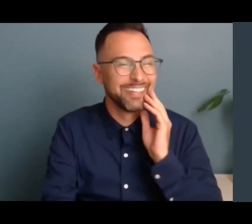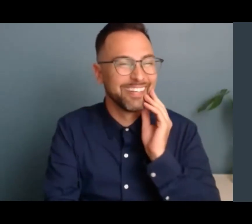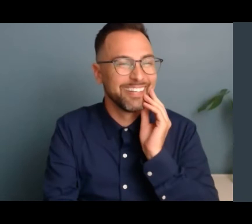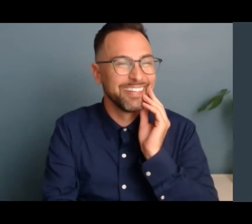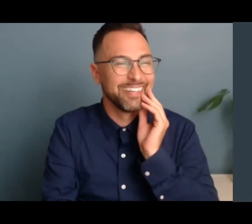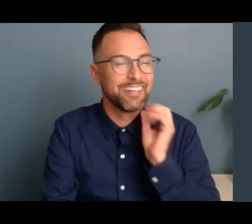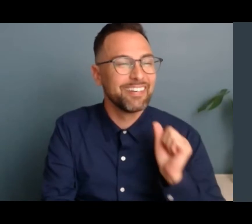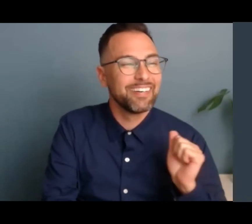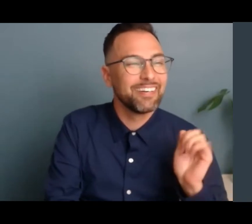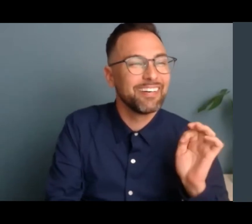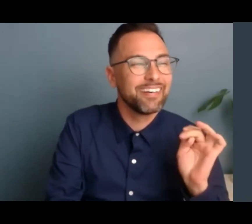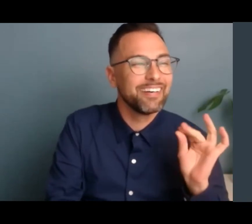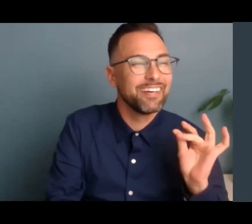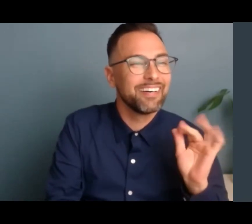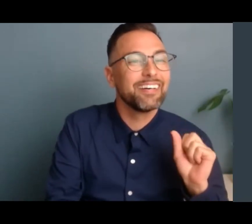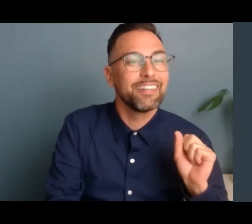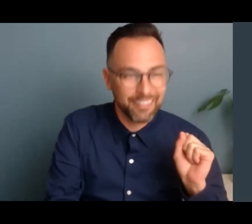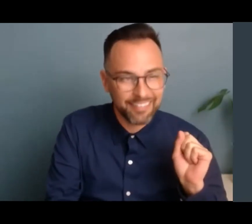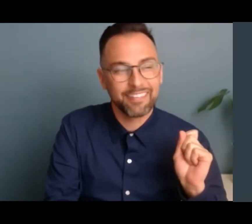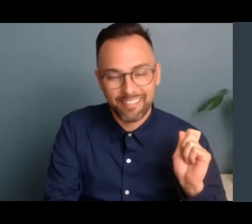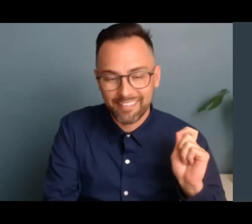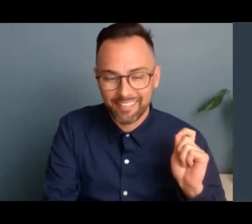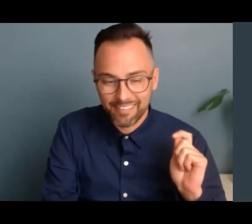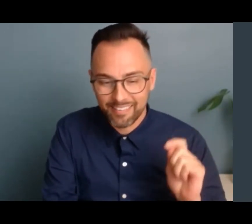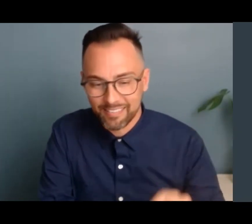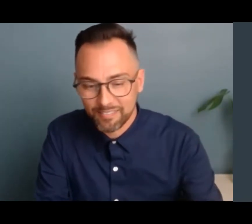I'm allowing some time for you to review the slide if you'd like to give it a look.